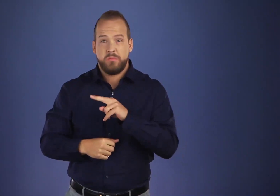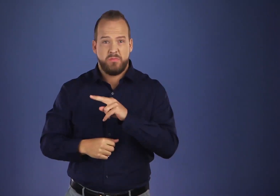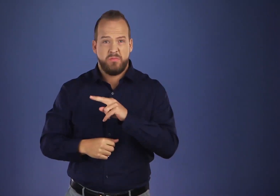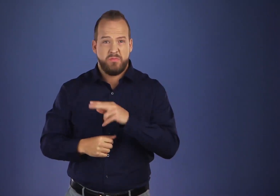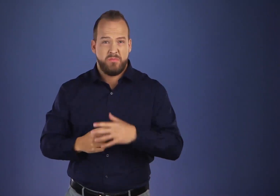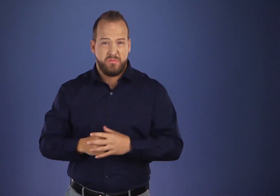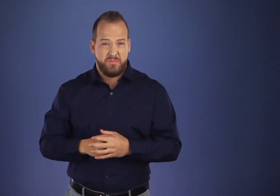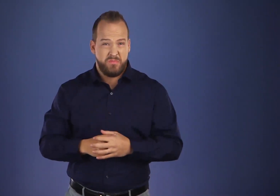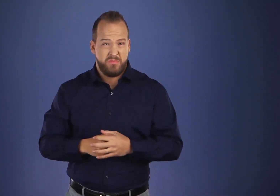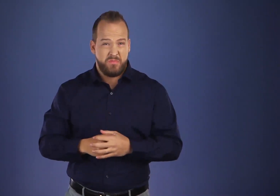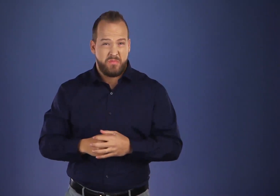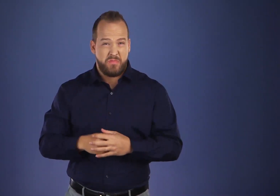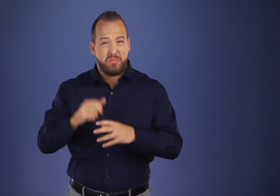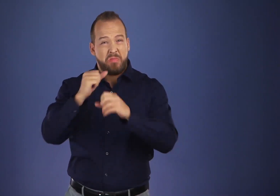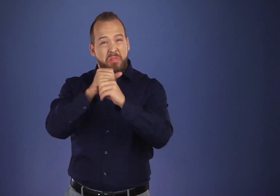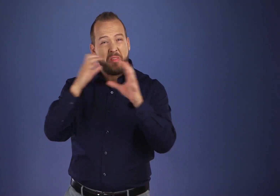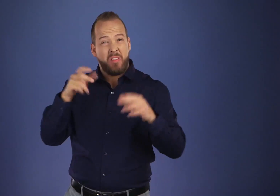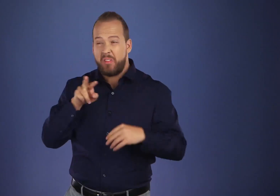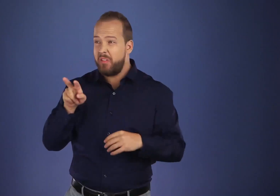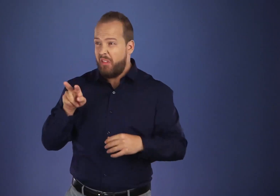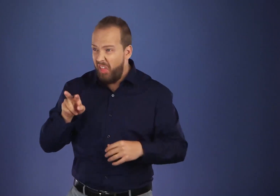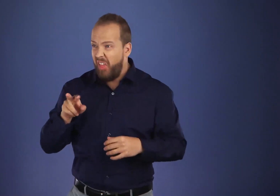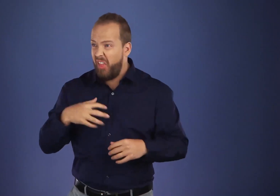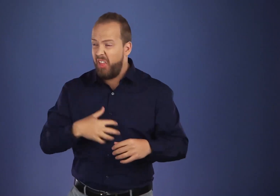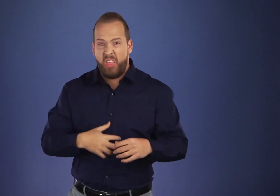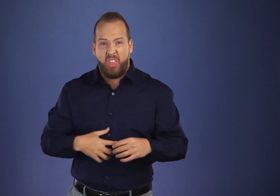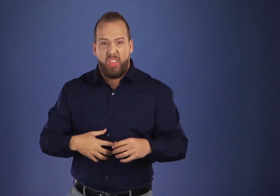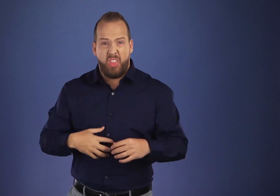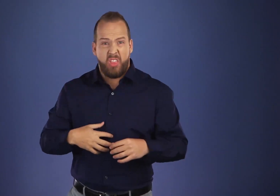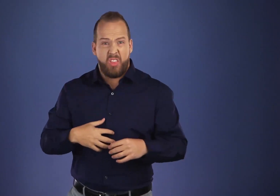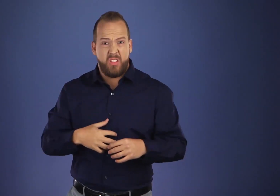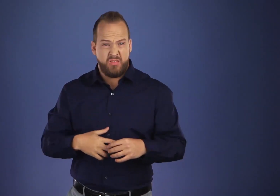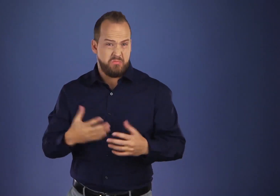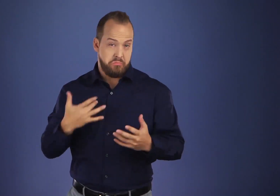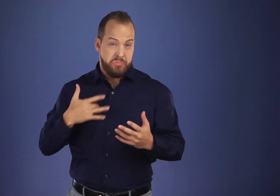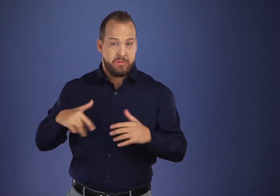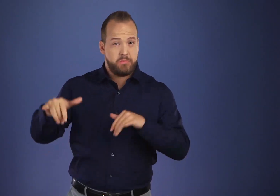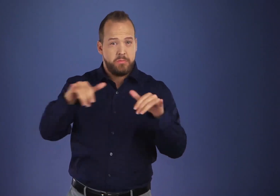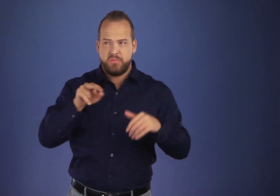Should his own image in the mirror be too awful to contemplate (and it usually is),